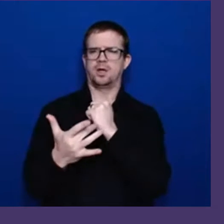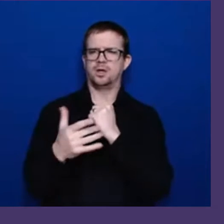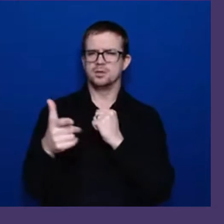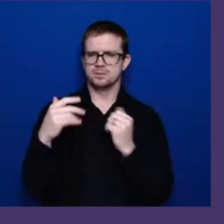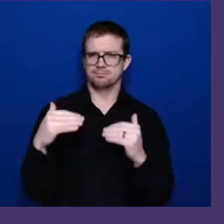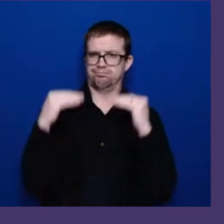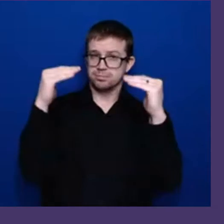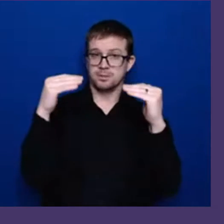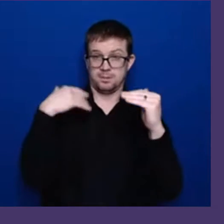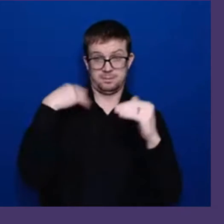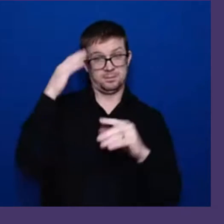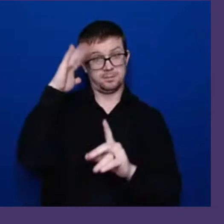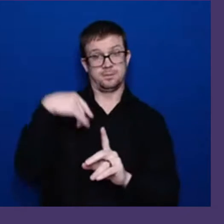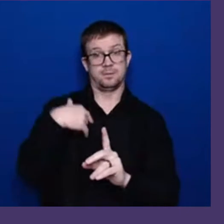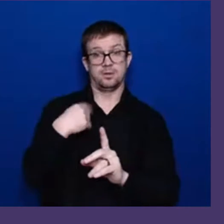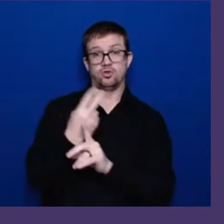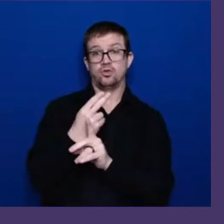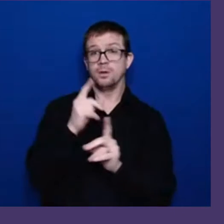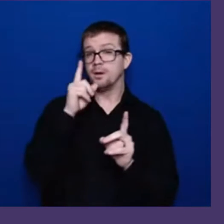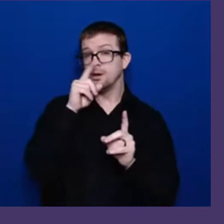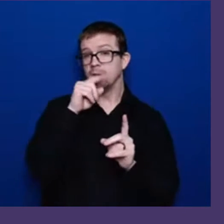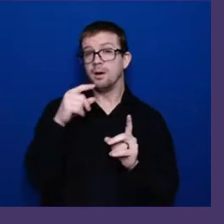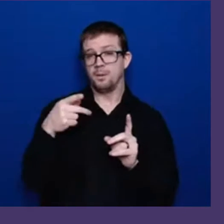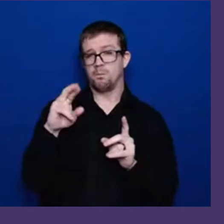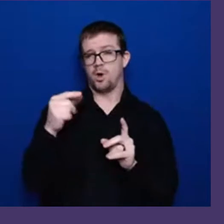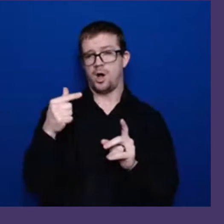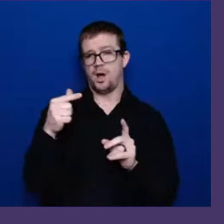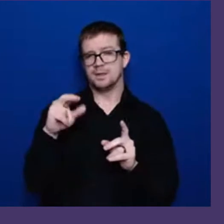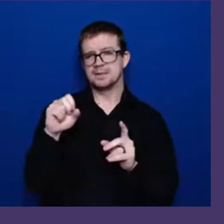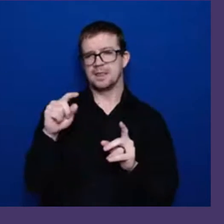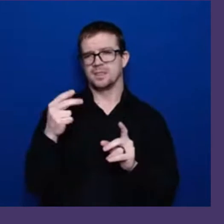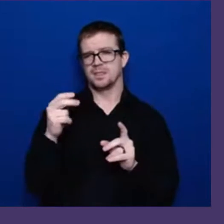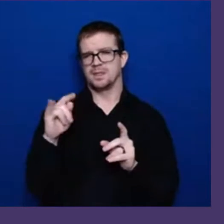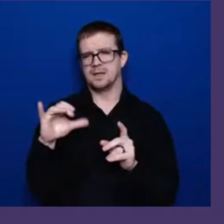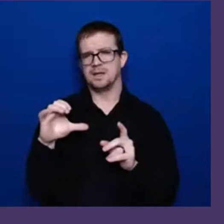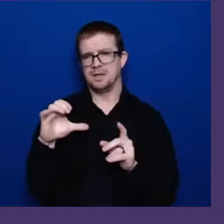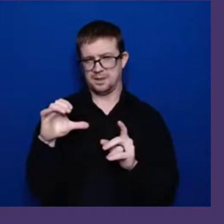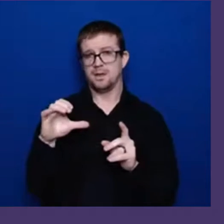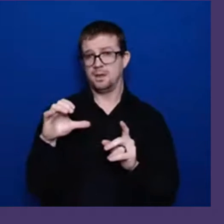In my prosthetic limb, there's a microprocessing device